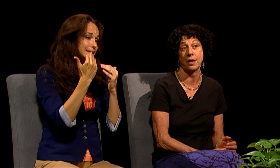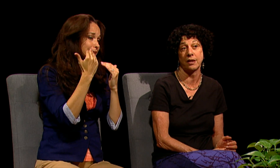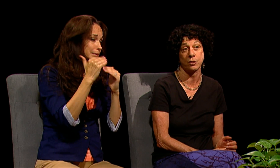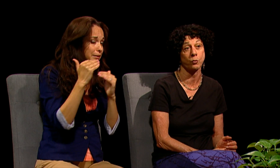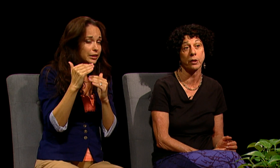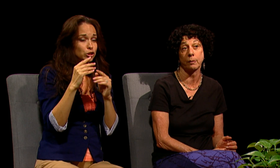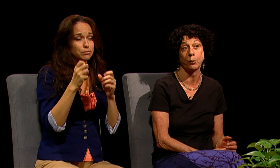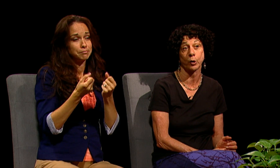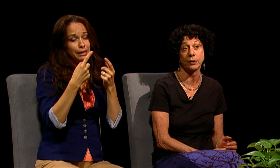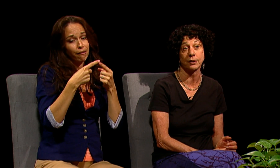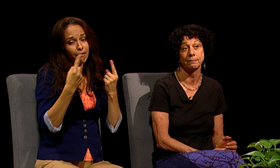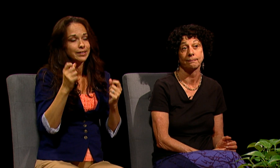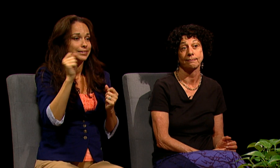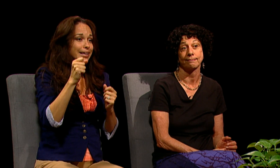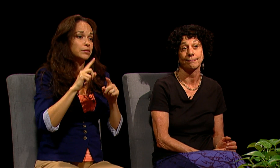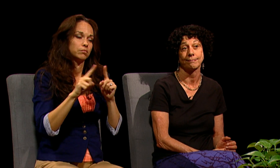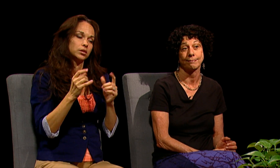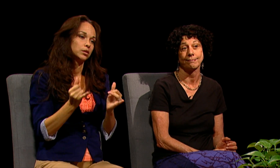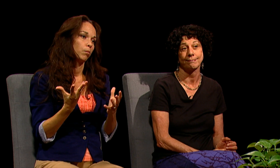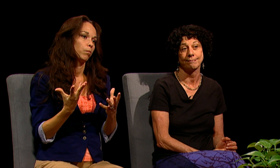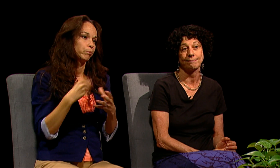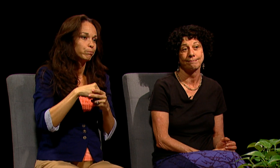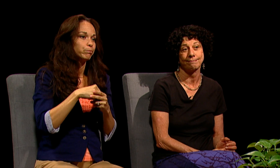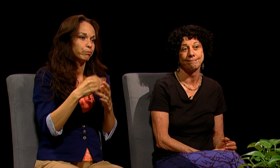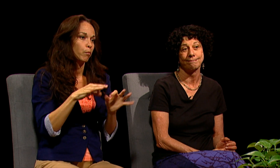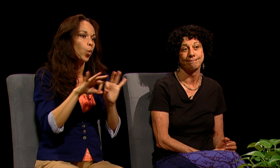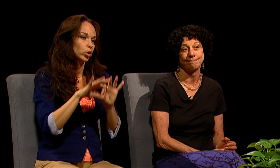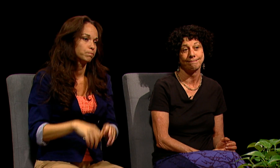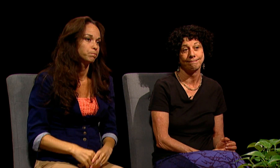IS REALLY IMPORTANT.